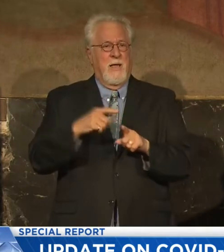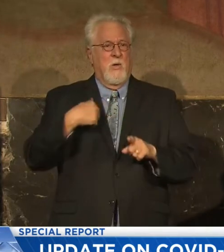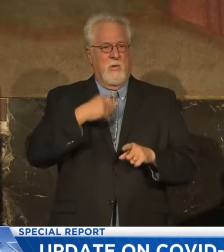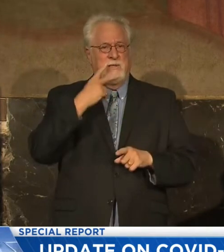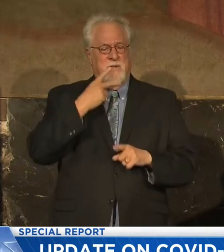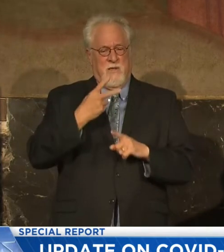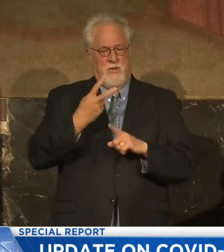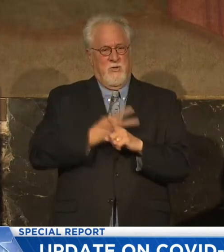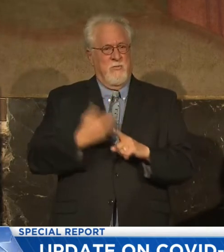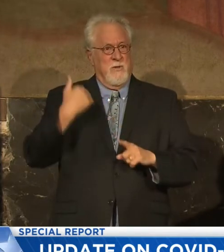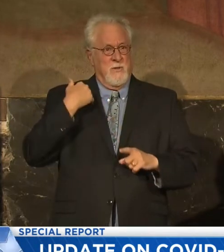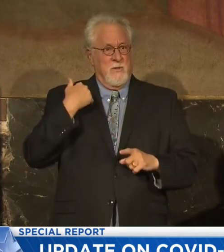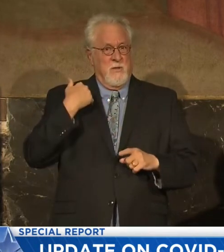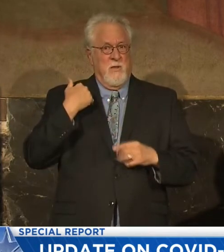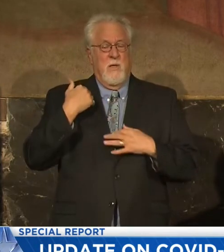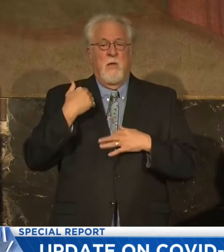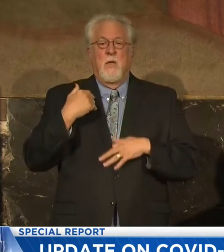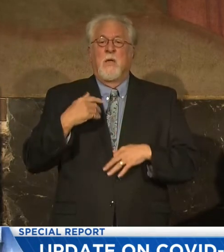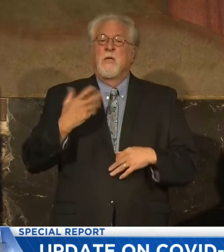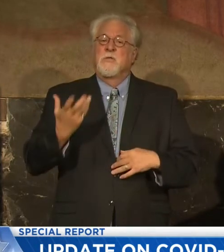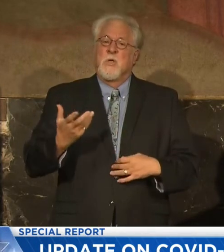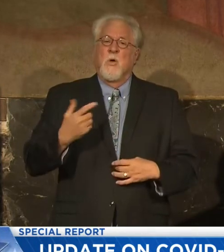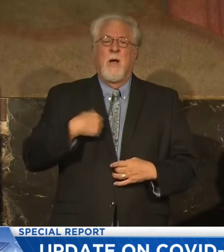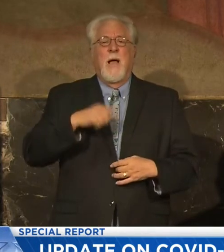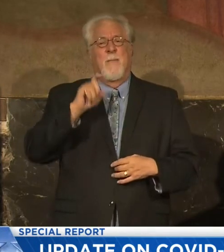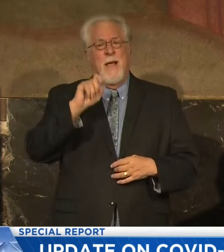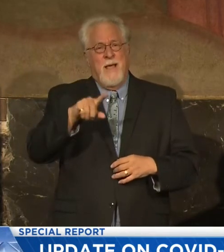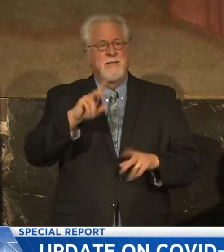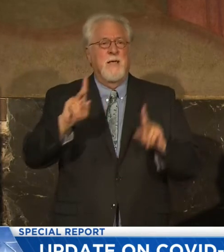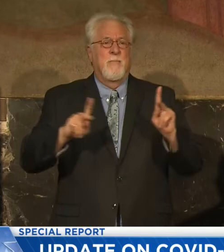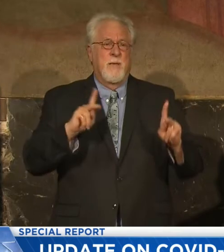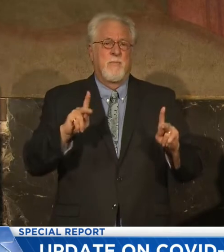SO THE MASK IS A HUGE PART OF MAKING SURE WE DON'T HAVE A